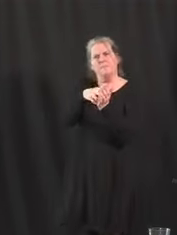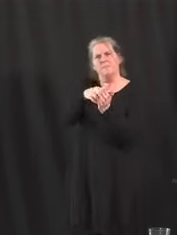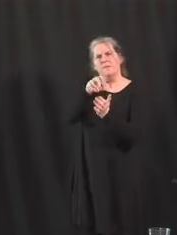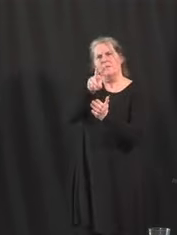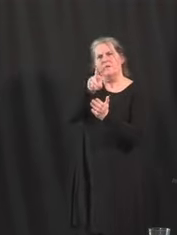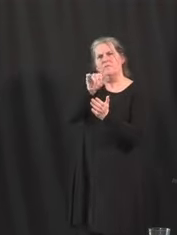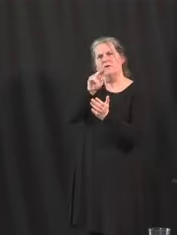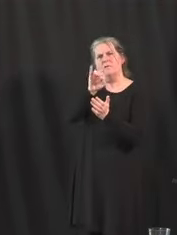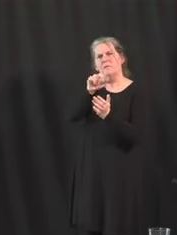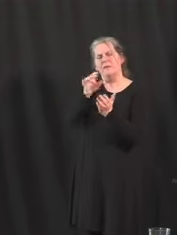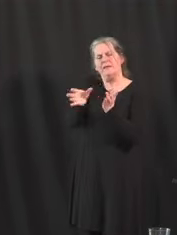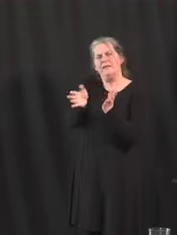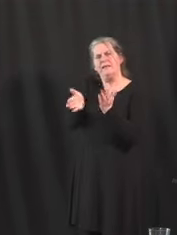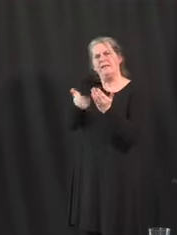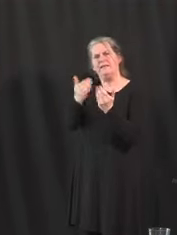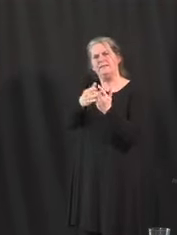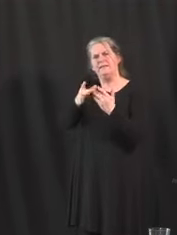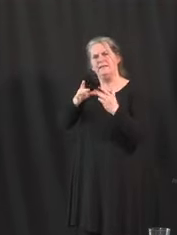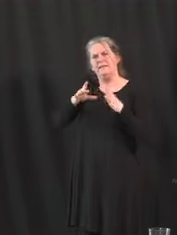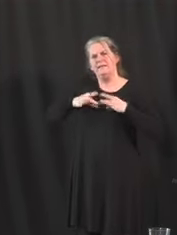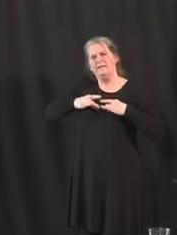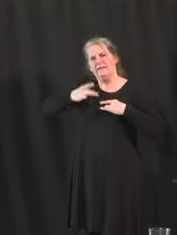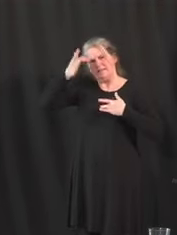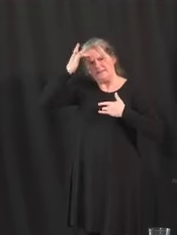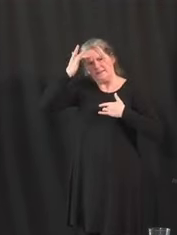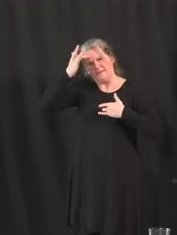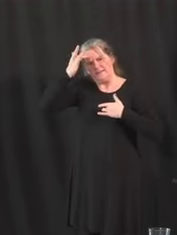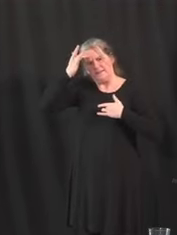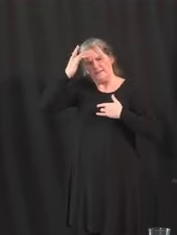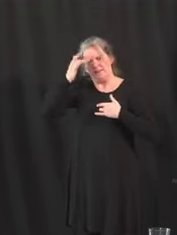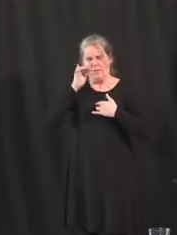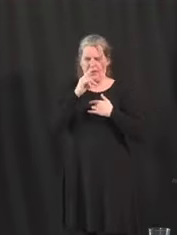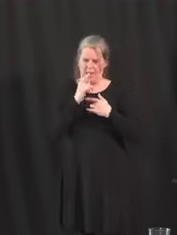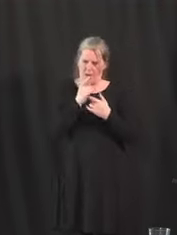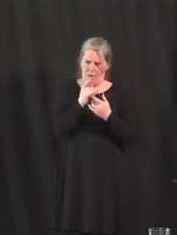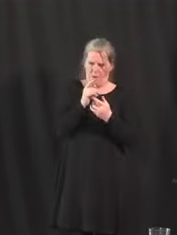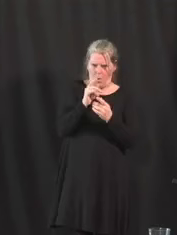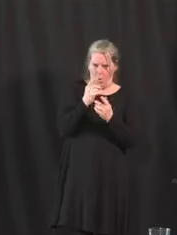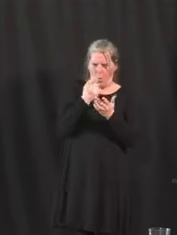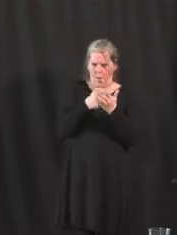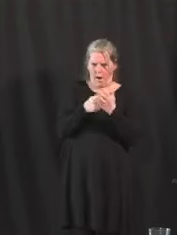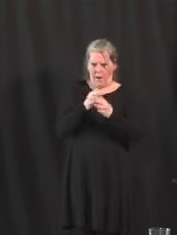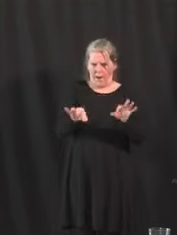WHERE DOES IT MATTER MOST TO KNOW WHERE COVID IS OCCURRING? AND I CAN TELL YOU THOSE AREAS